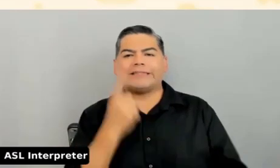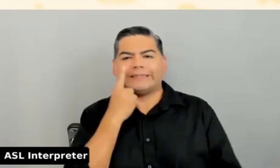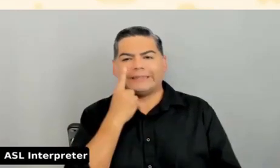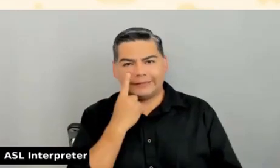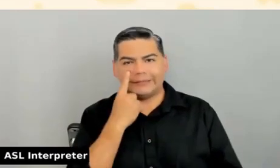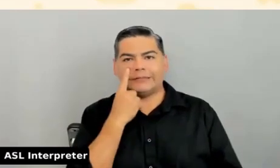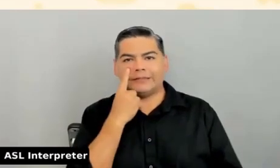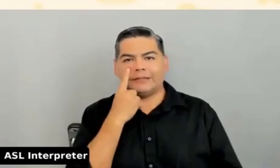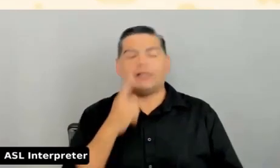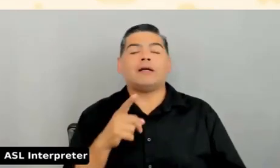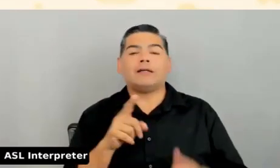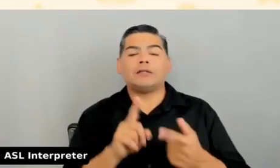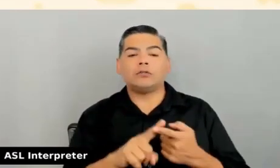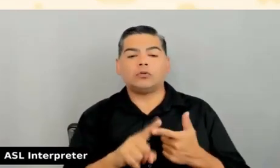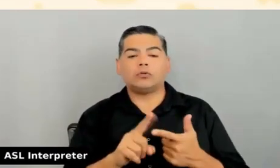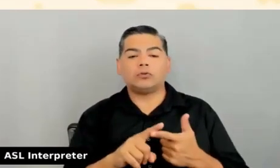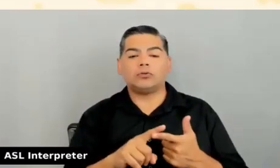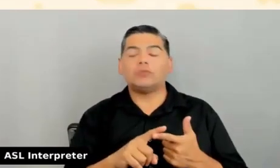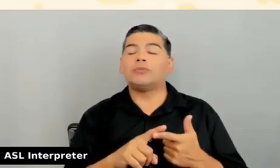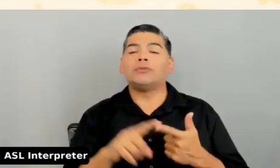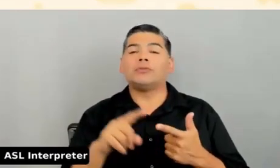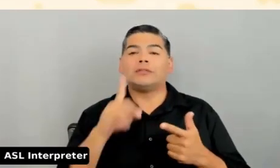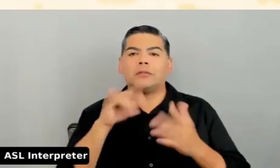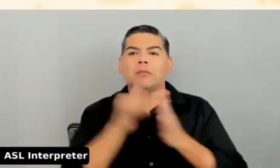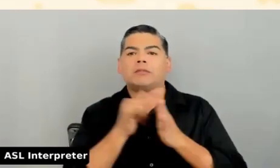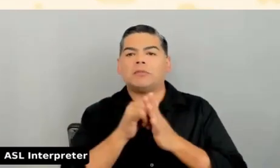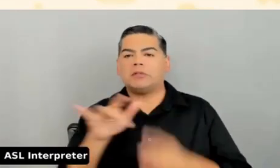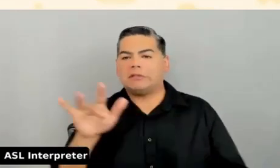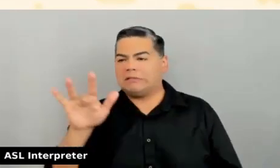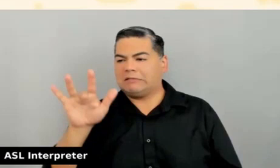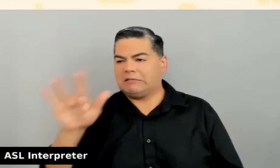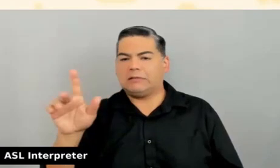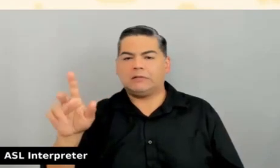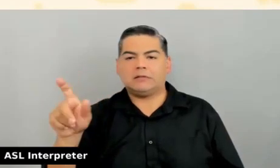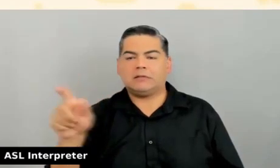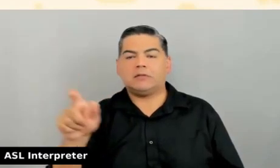And two, it is impossible to grab. You cannot grab this with a mouse.